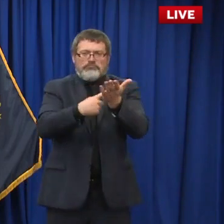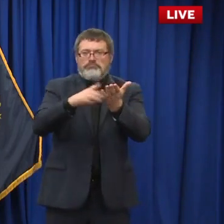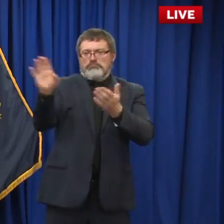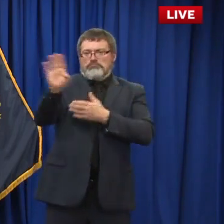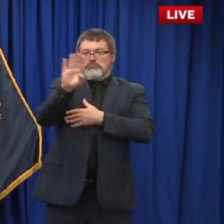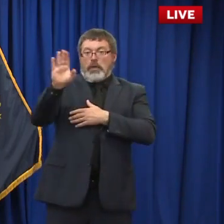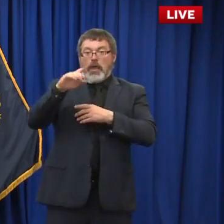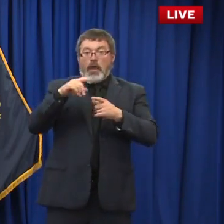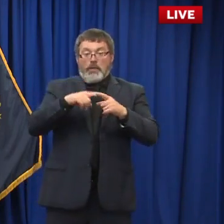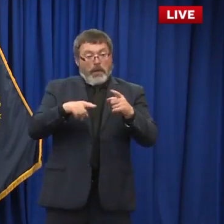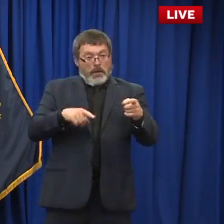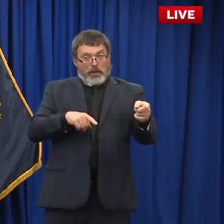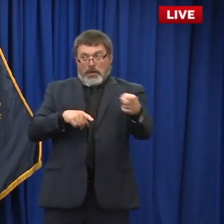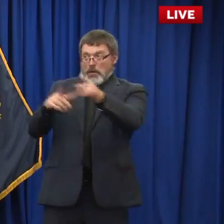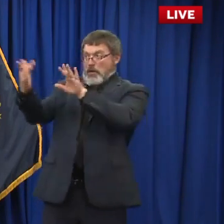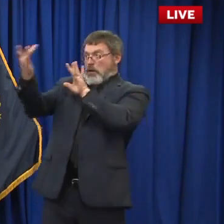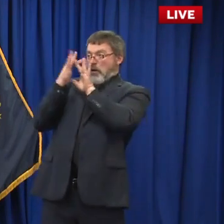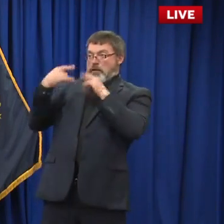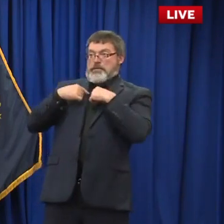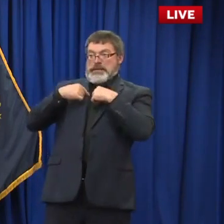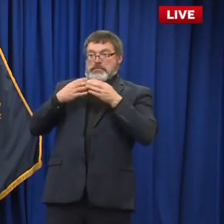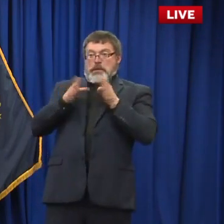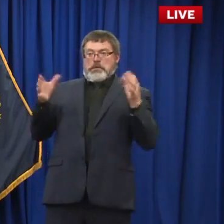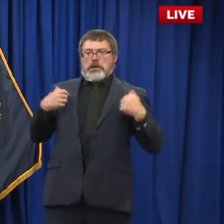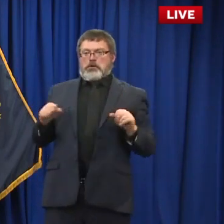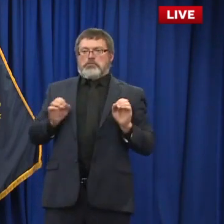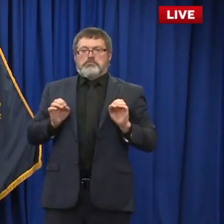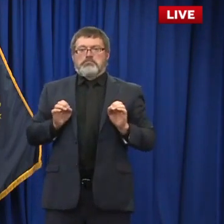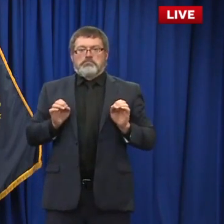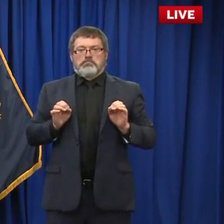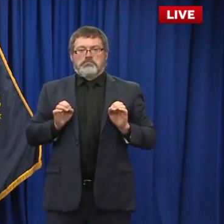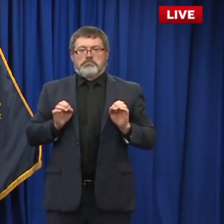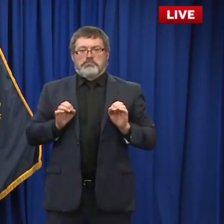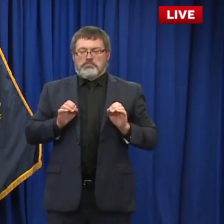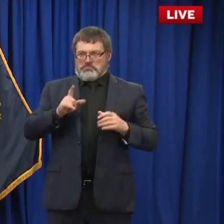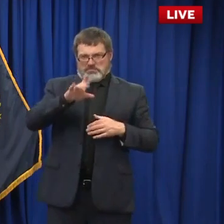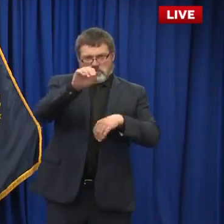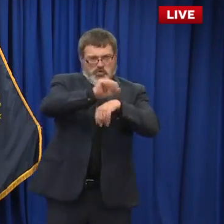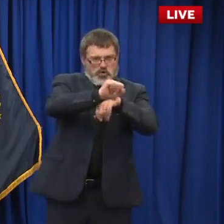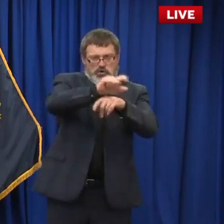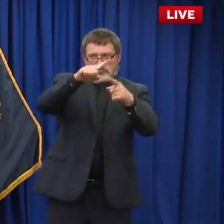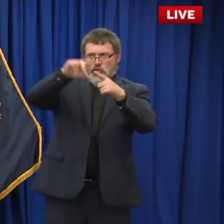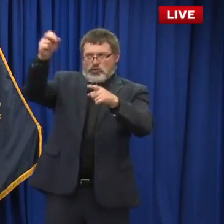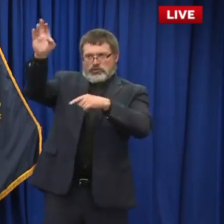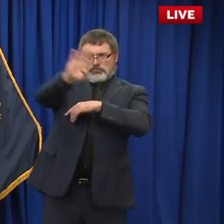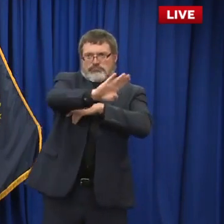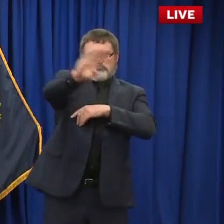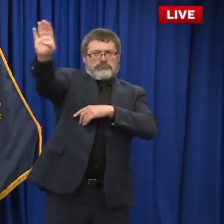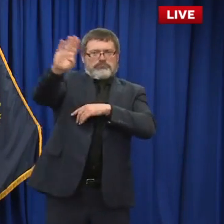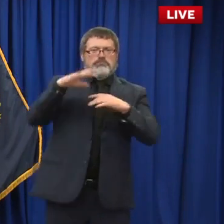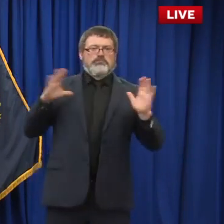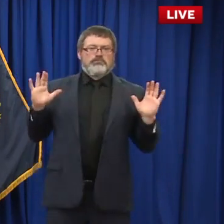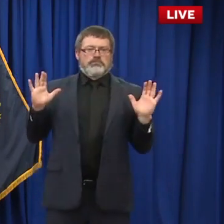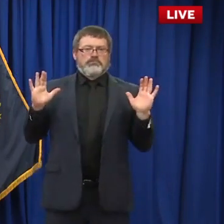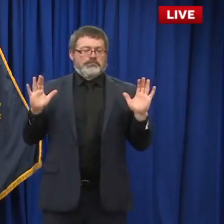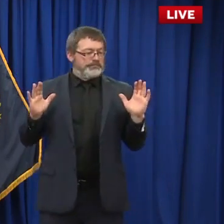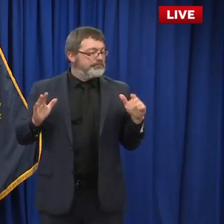THEY CAN GET THEIR INFORMATION FROM THE EMPLOYER, THEY DO NOT NEED TO COME THROUGH THE PUBLIC HEALTH DIVISION TO GET THAT INFORMATION.